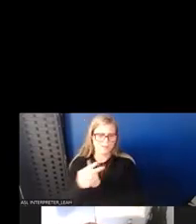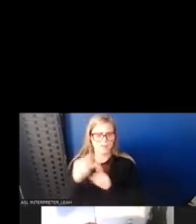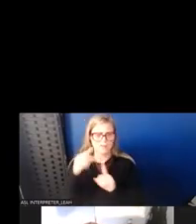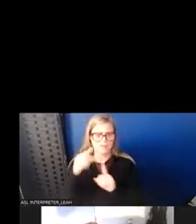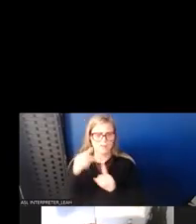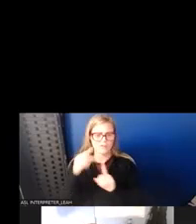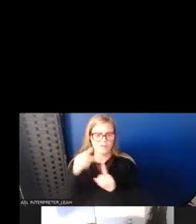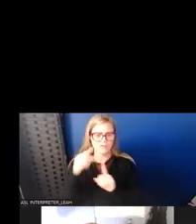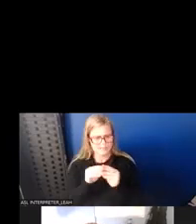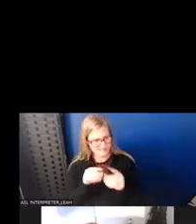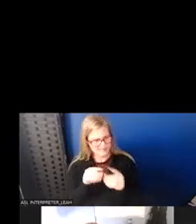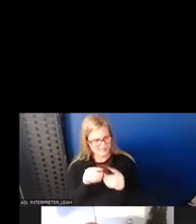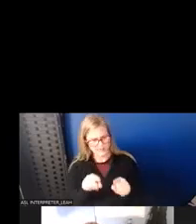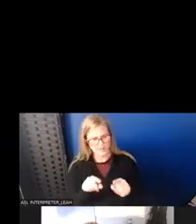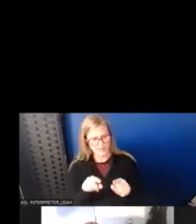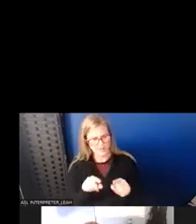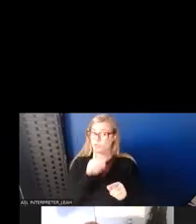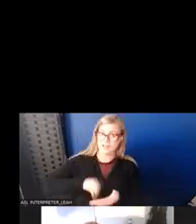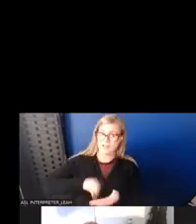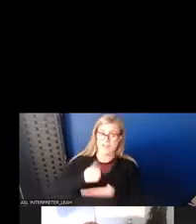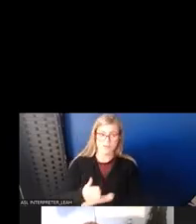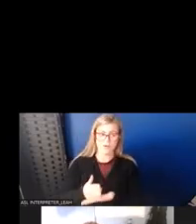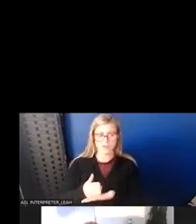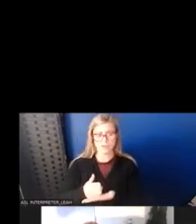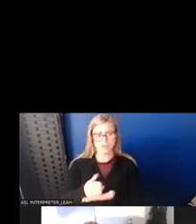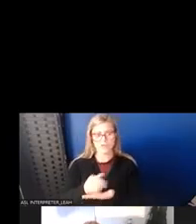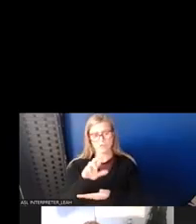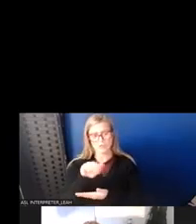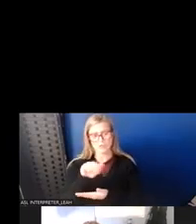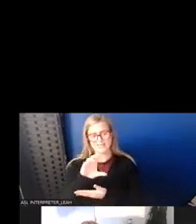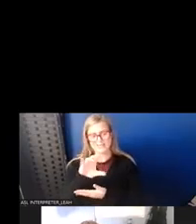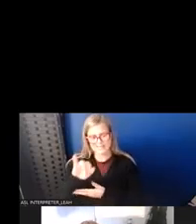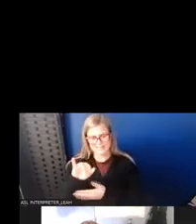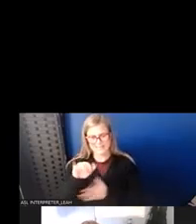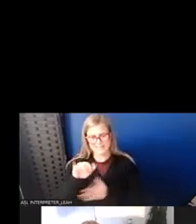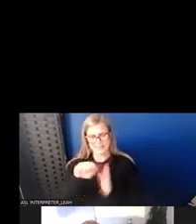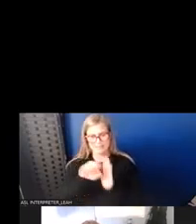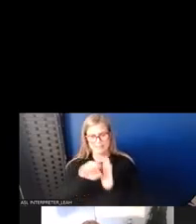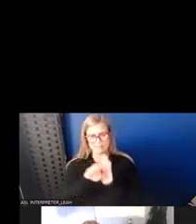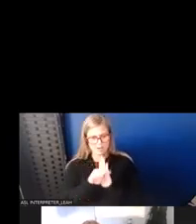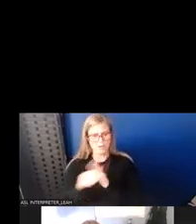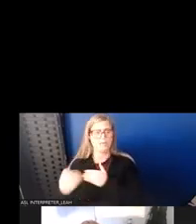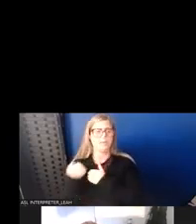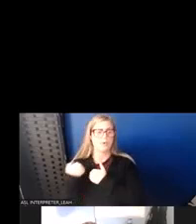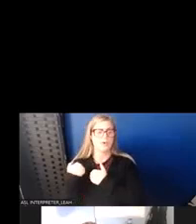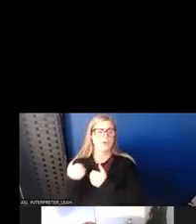Model which stands for Responsible, Accountable, Consulted and Informed.